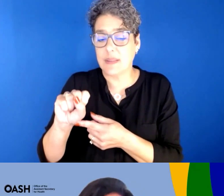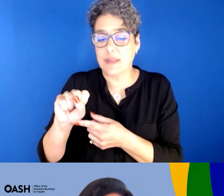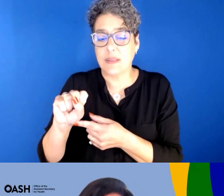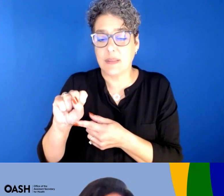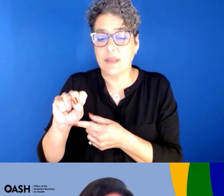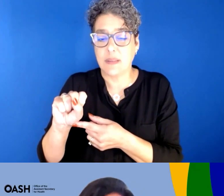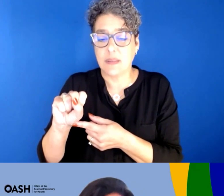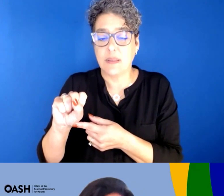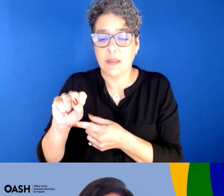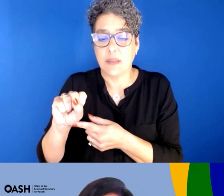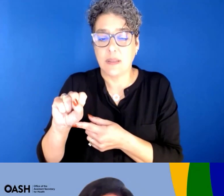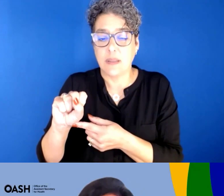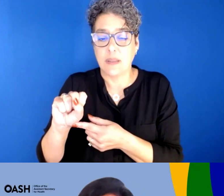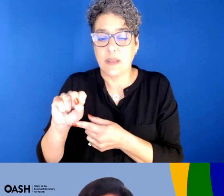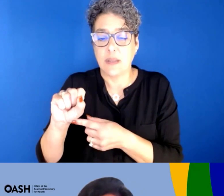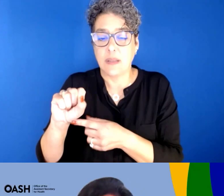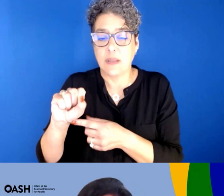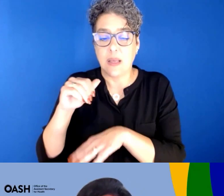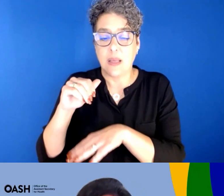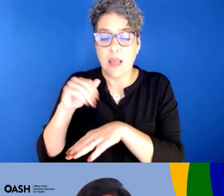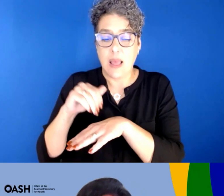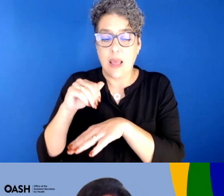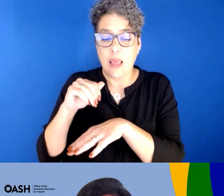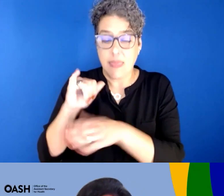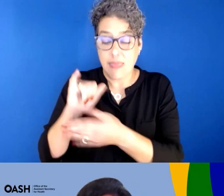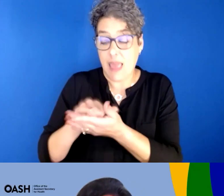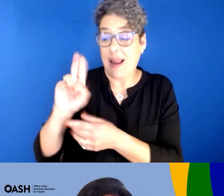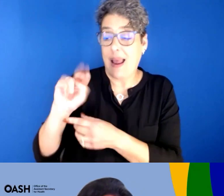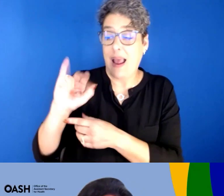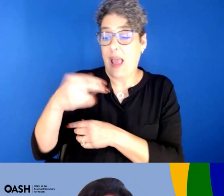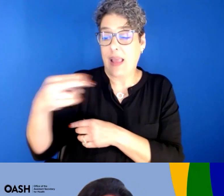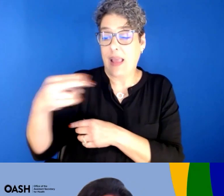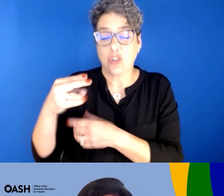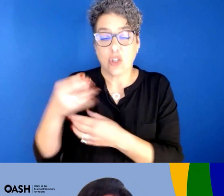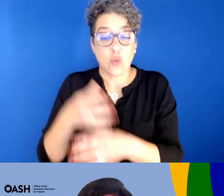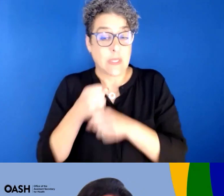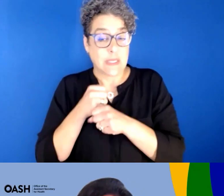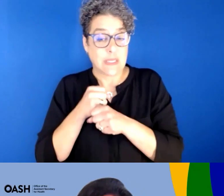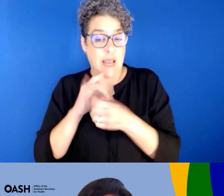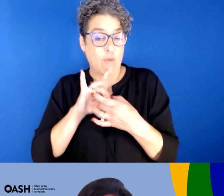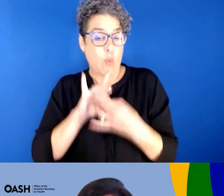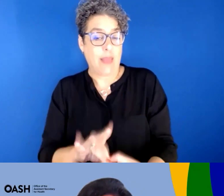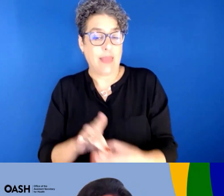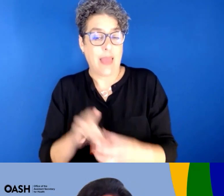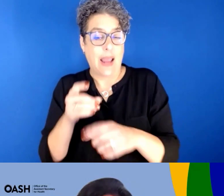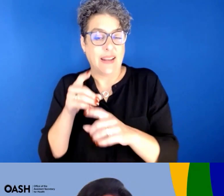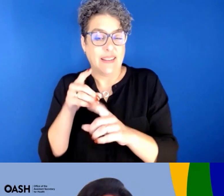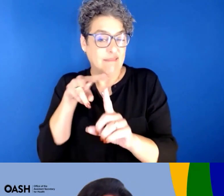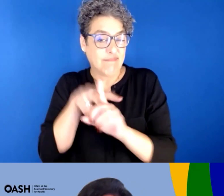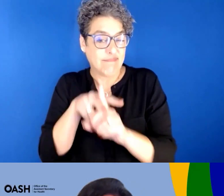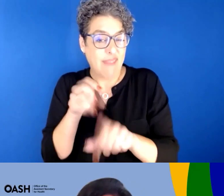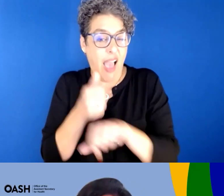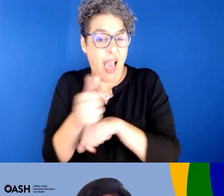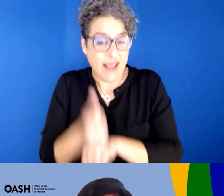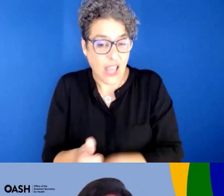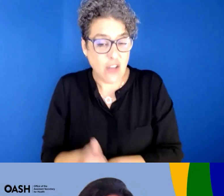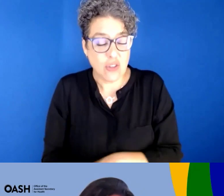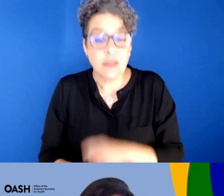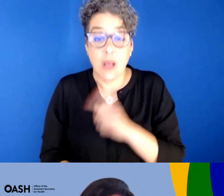allegations that NIH has received? Dr. Patricia Valdez: I will say that allegations have increased a little bit,